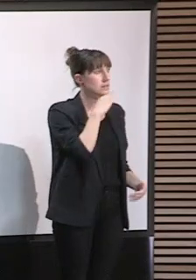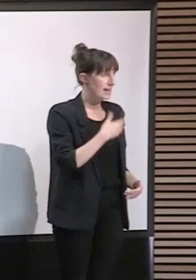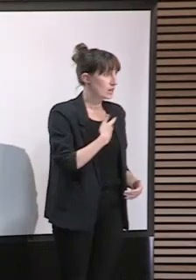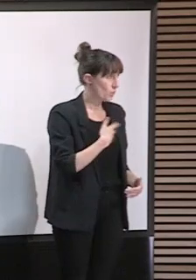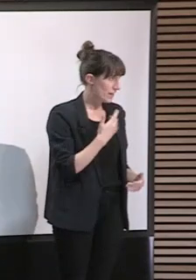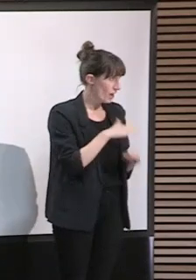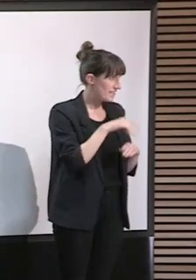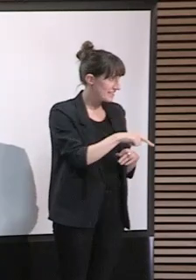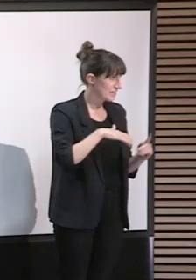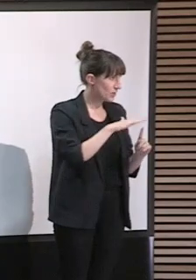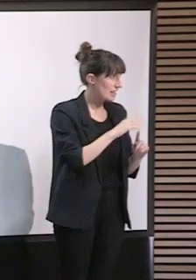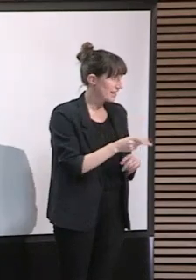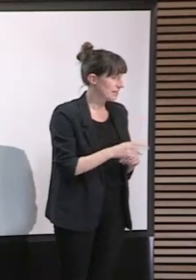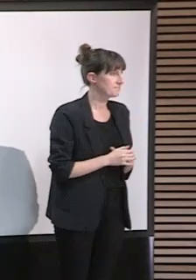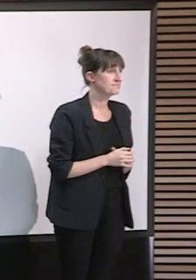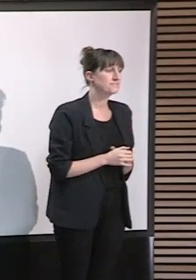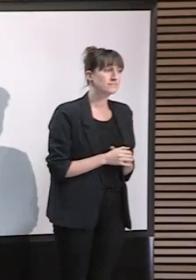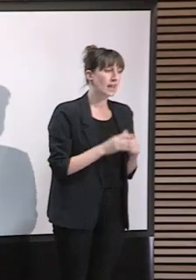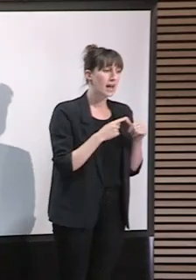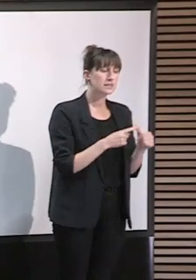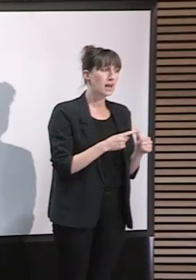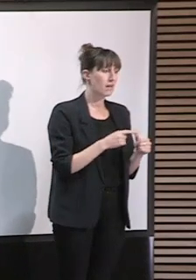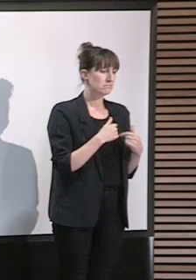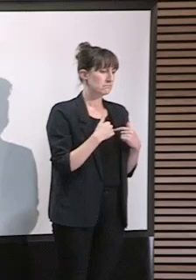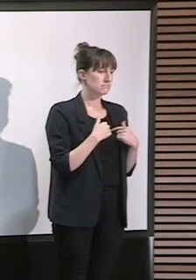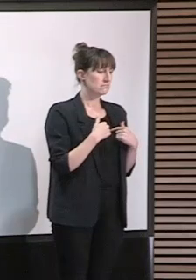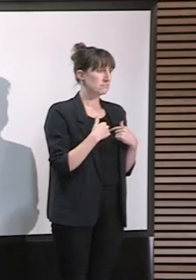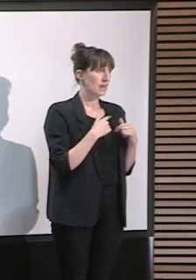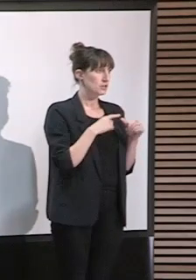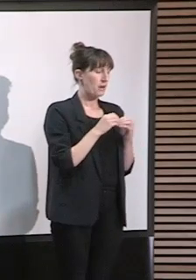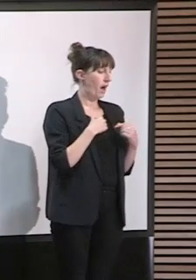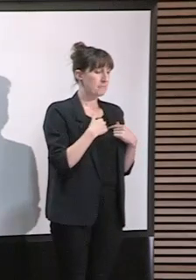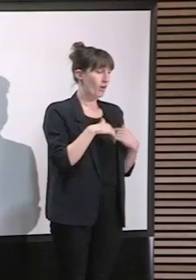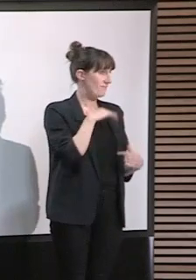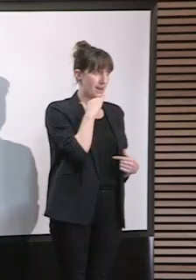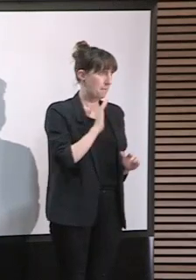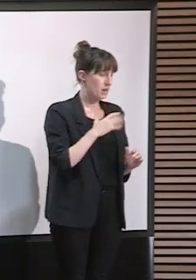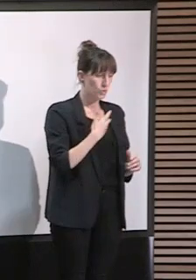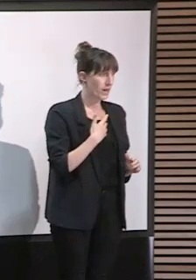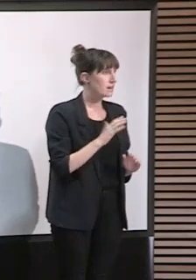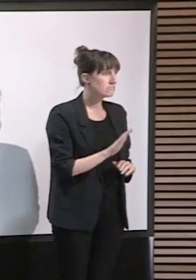they're asking them to do? No I'm not fed up. Like the minister has said, and just